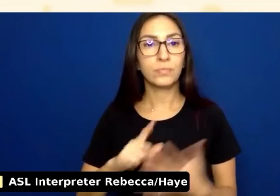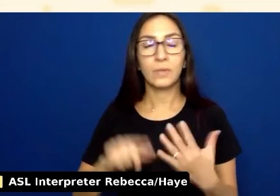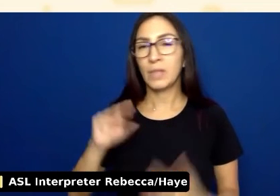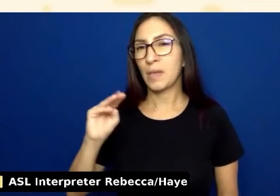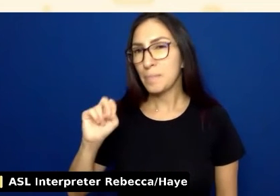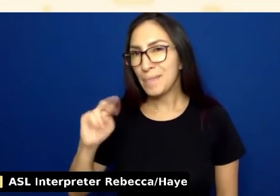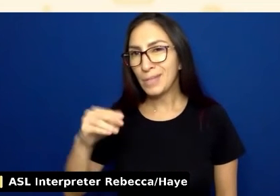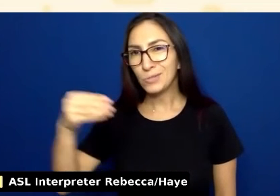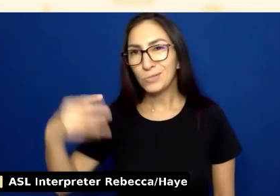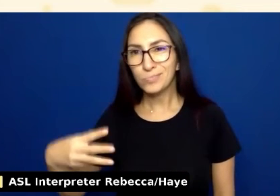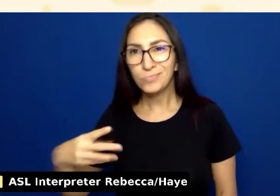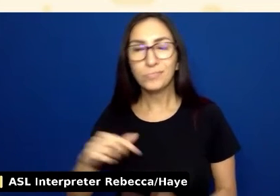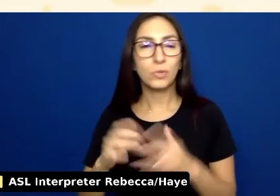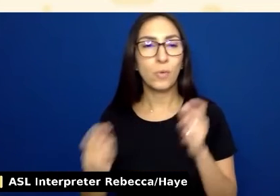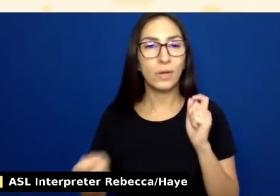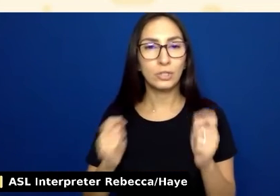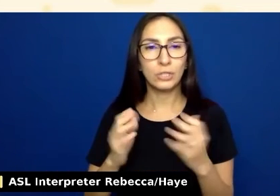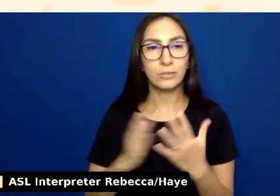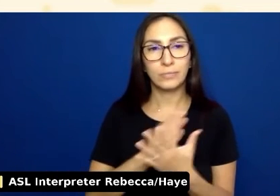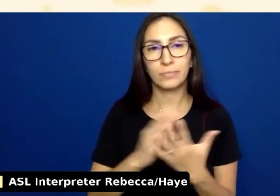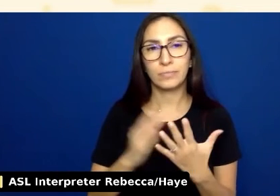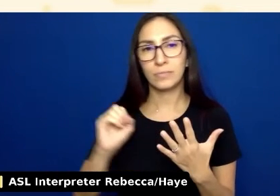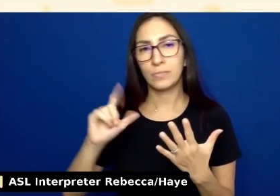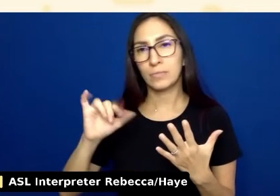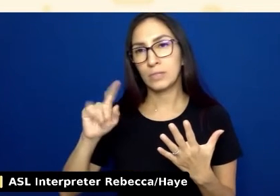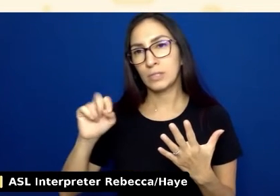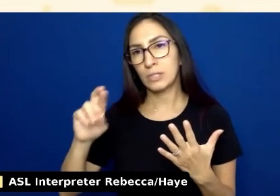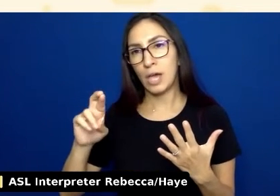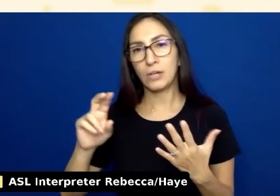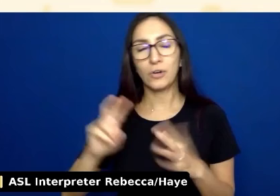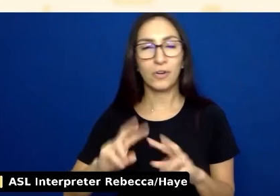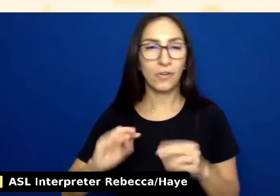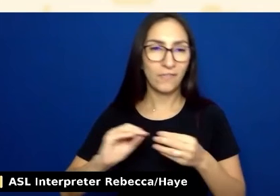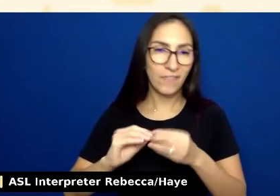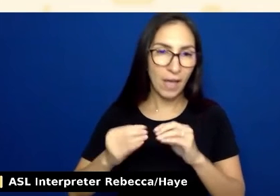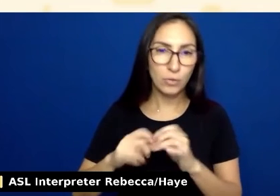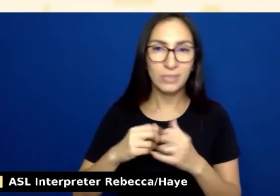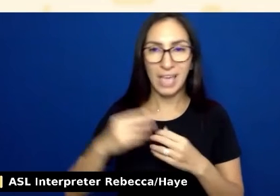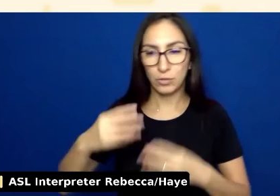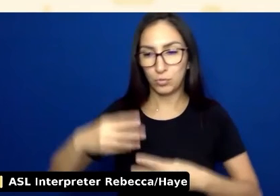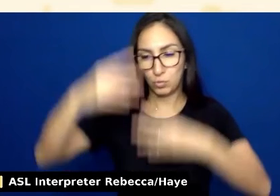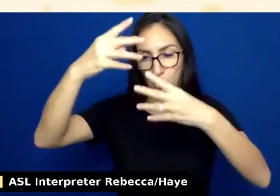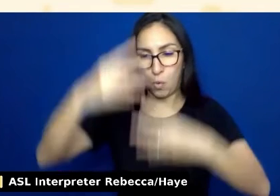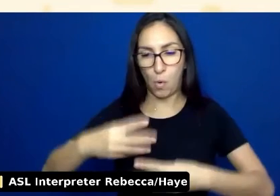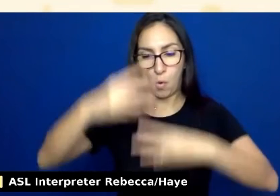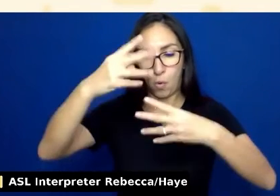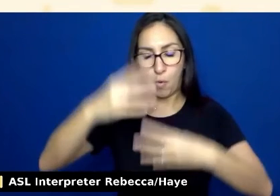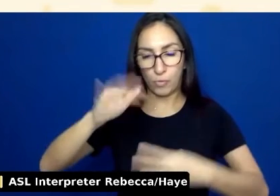adjust the slider values as well as scroll through the page. Whether you want to scroll horizontally, you can use the left